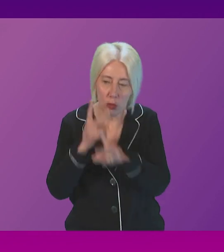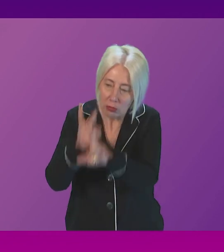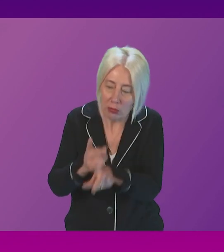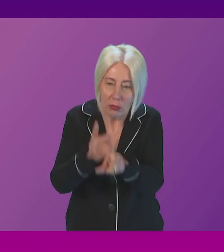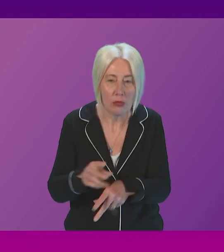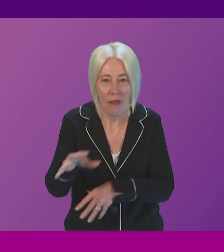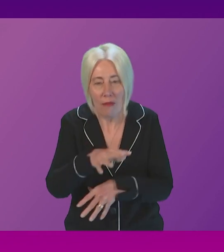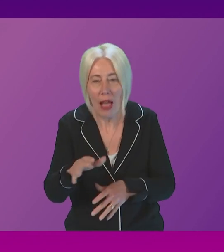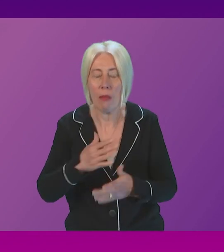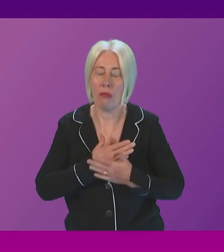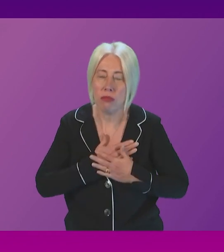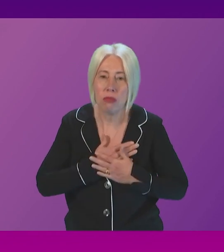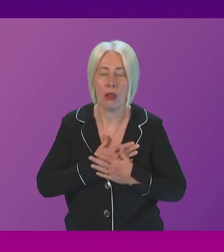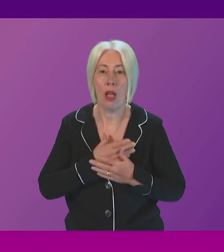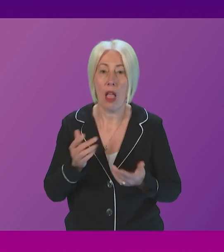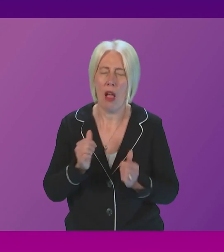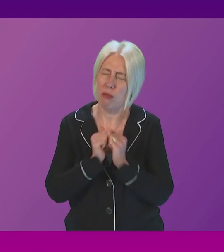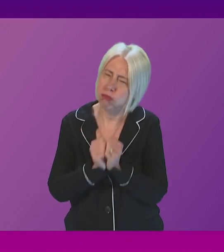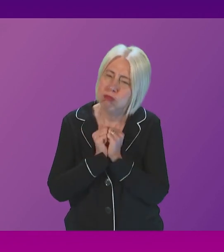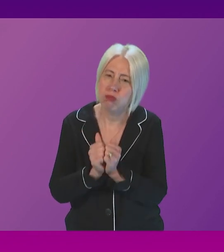invaluable contribution that they make to our communities.